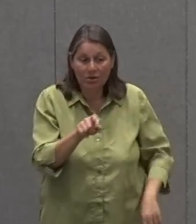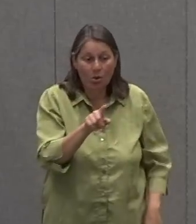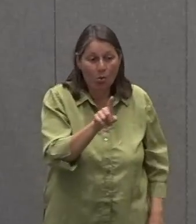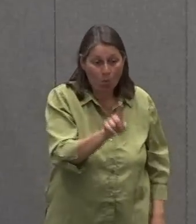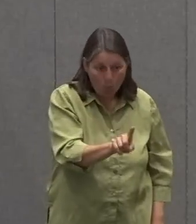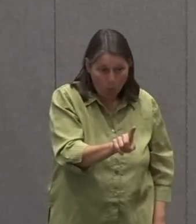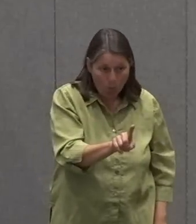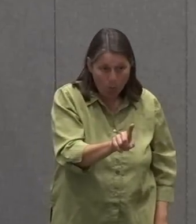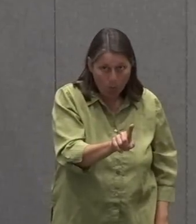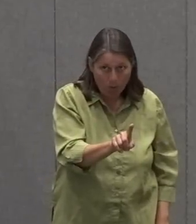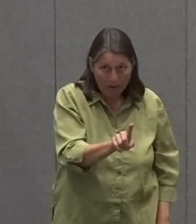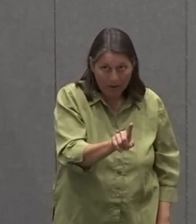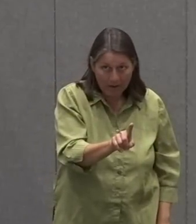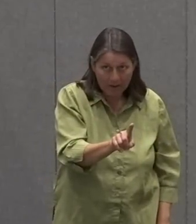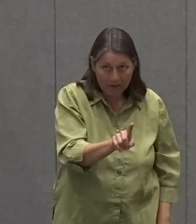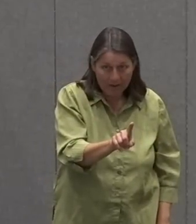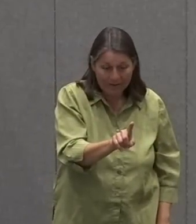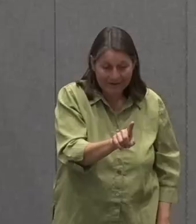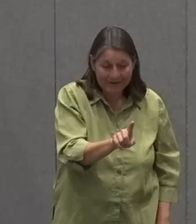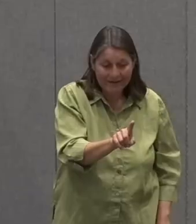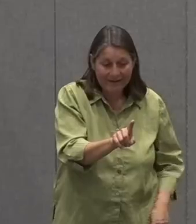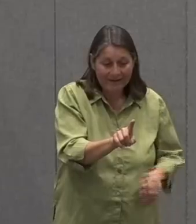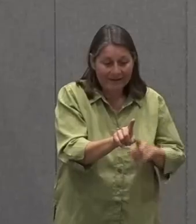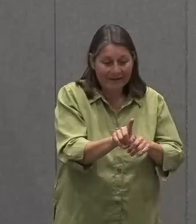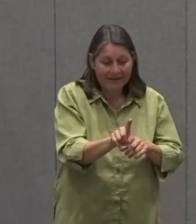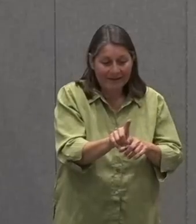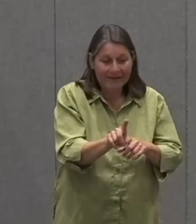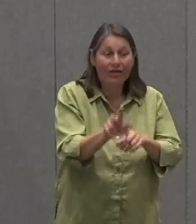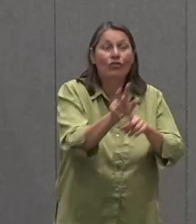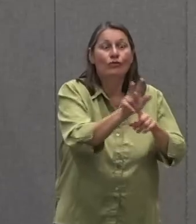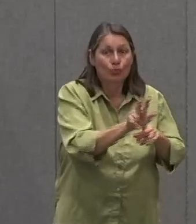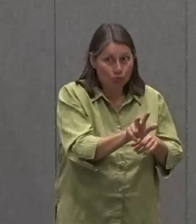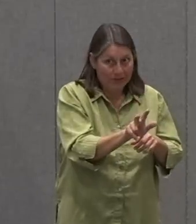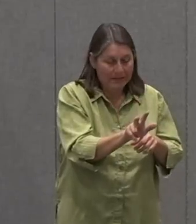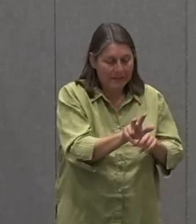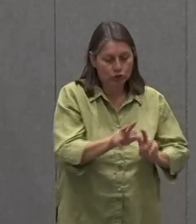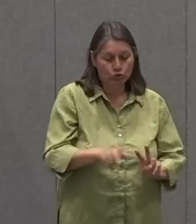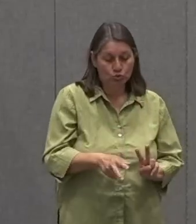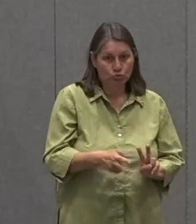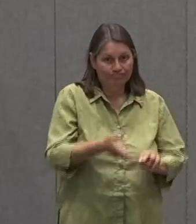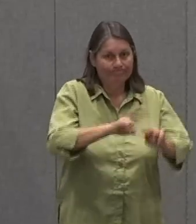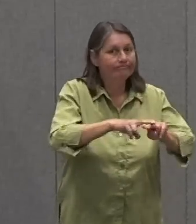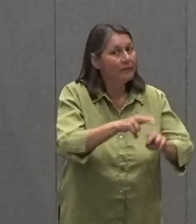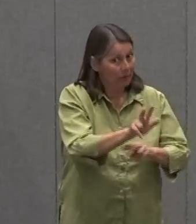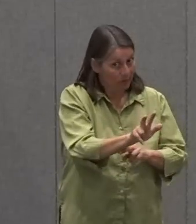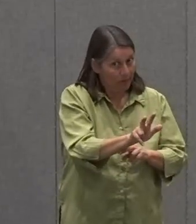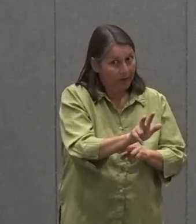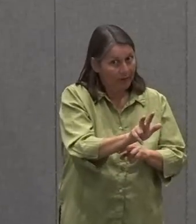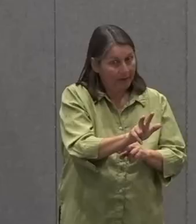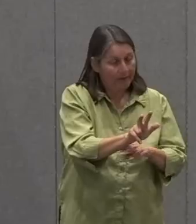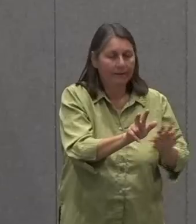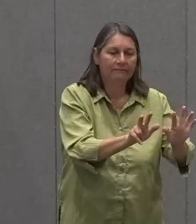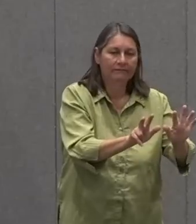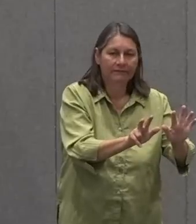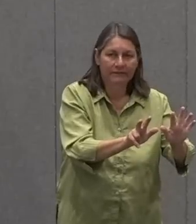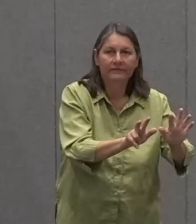Let's see, there's 1/10 there. Three, we're gonna change that hundredths to that. And the five is gonna stay the same.